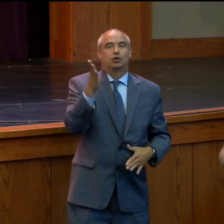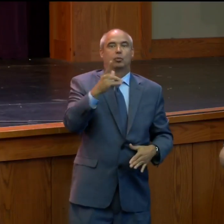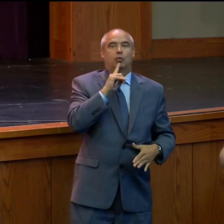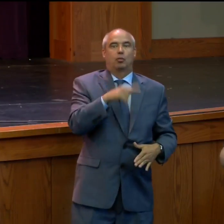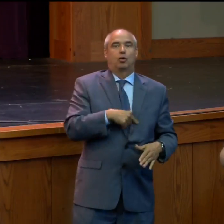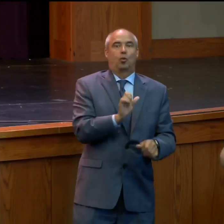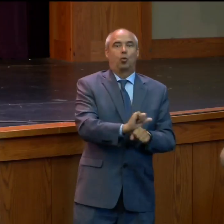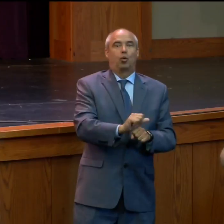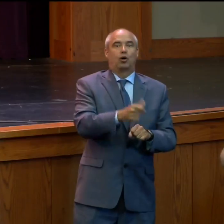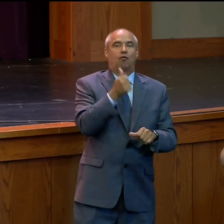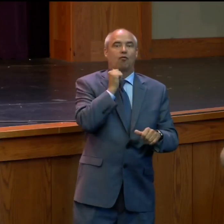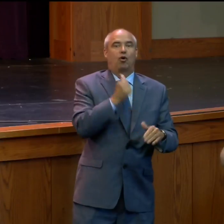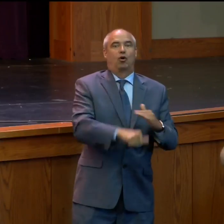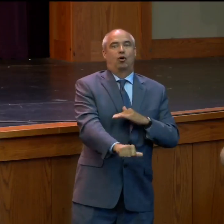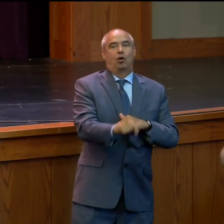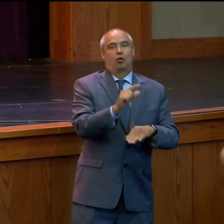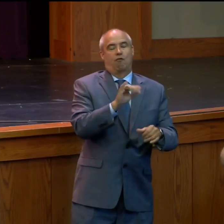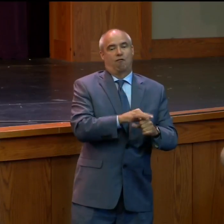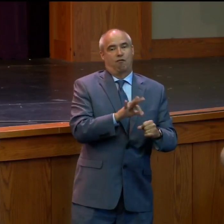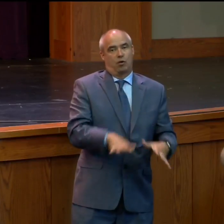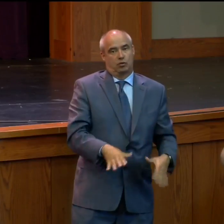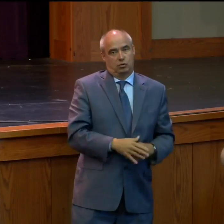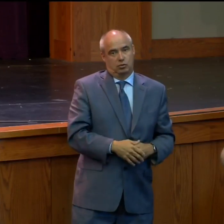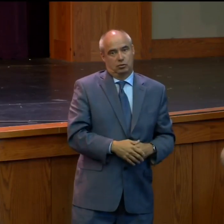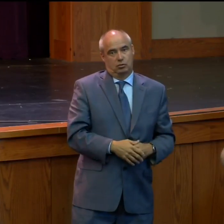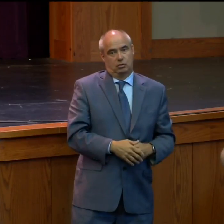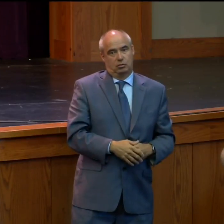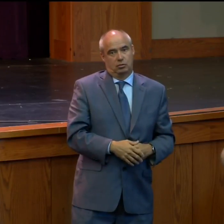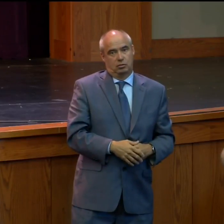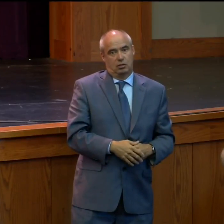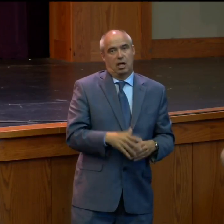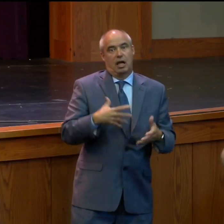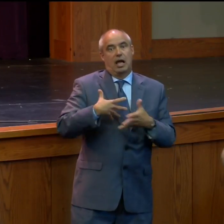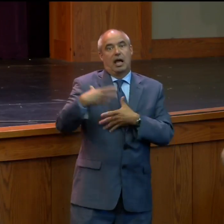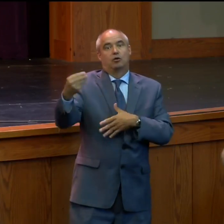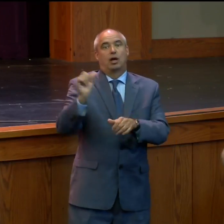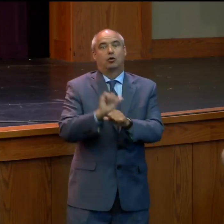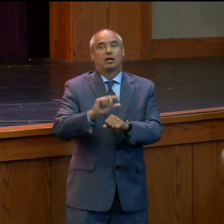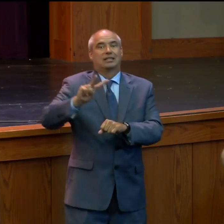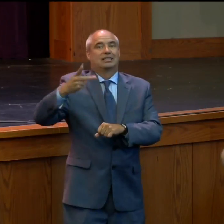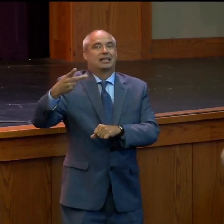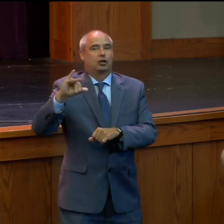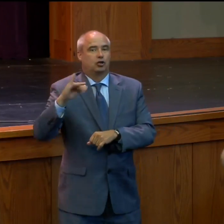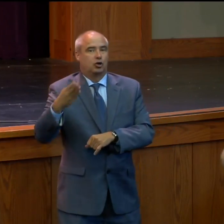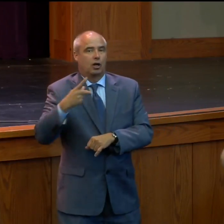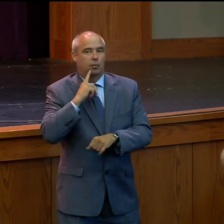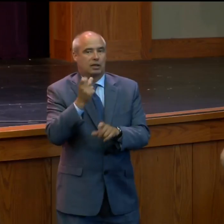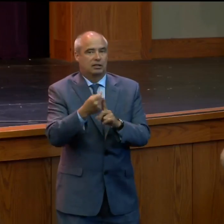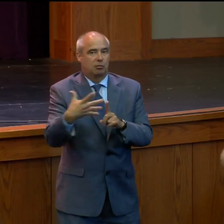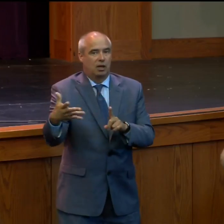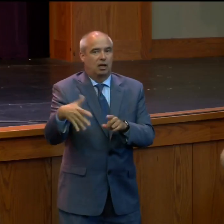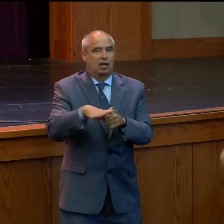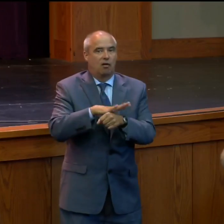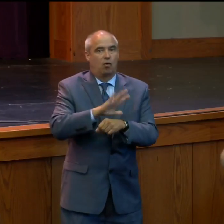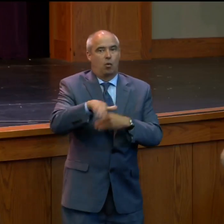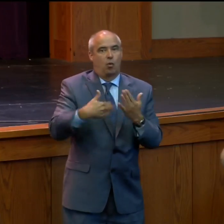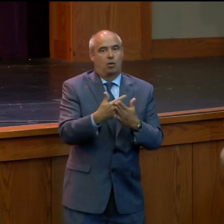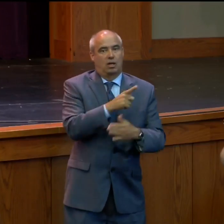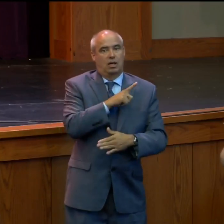WORK FOR THE VOTERS. THIS BAN OF OUTSIDE EMPLOYMENT NEEDS TO BE EXPANDED TO COVER ALL LEGISLATORS.